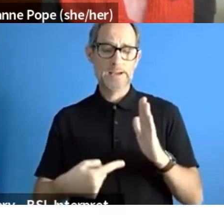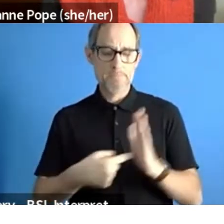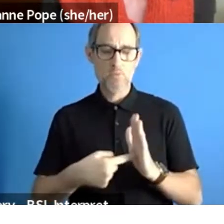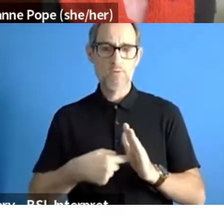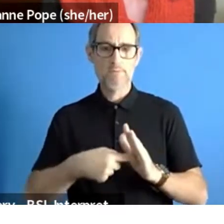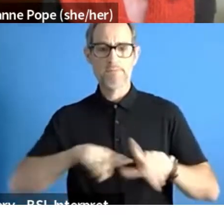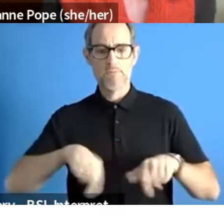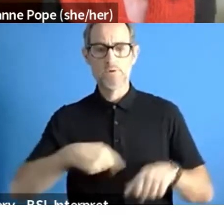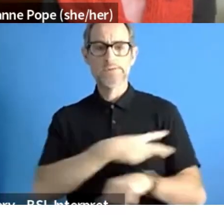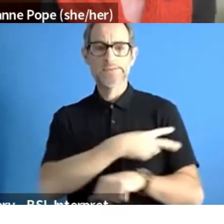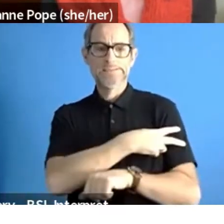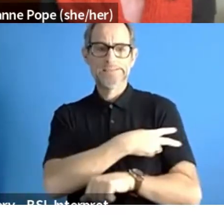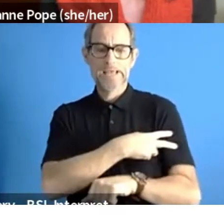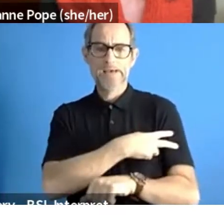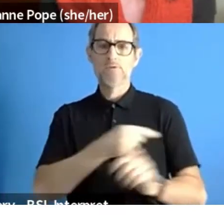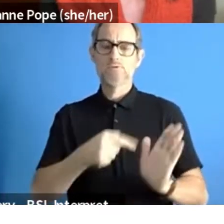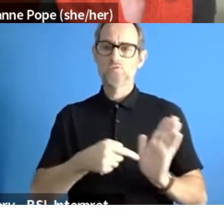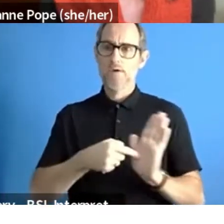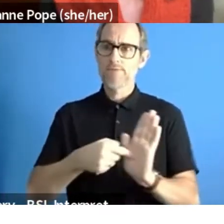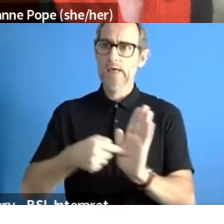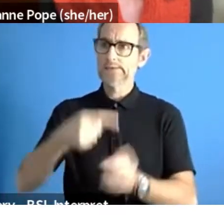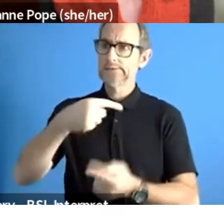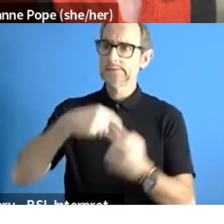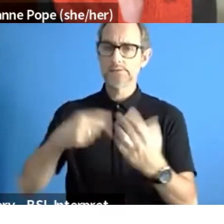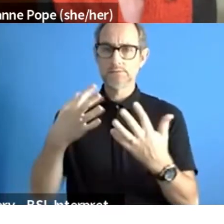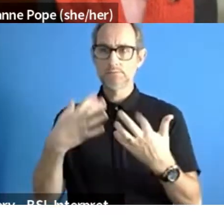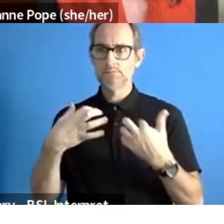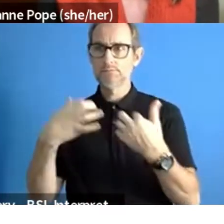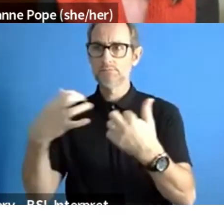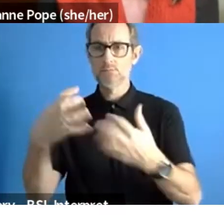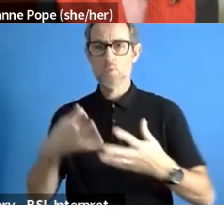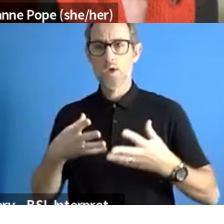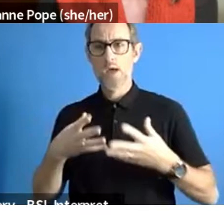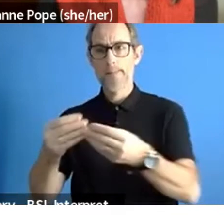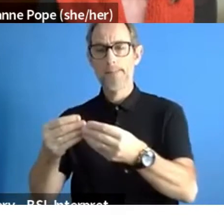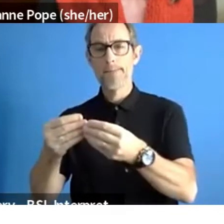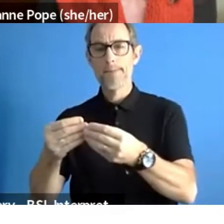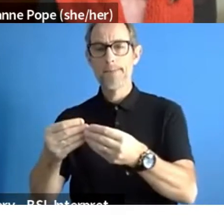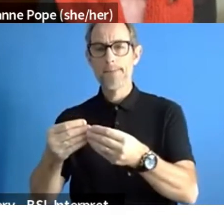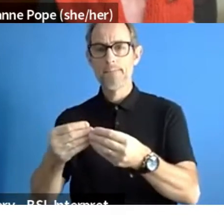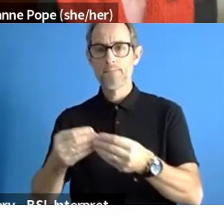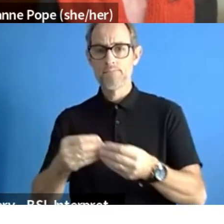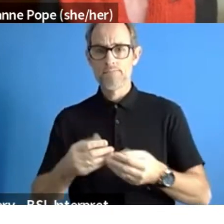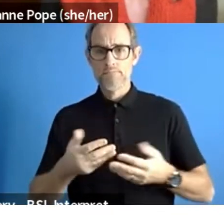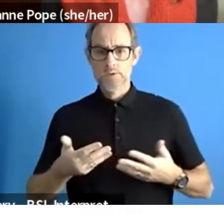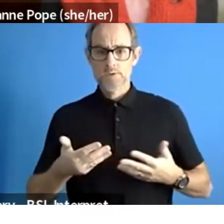staff reflect the people we help and we know that cannot happen if disabled